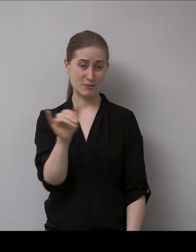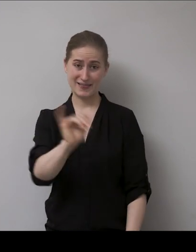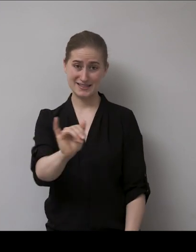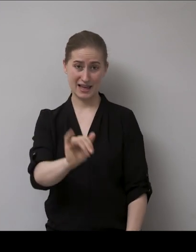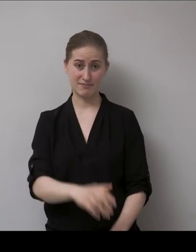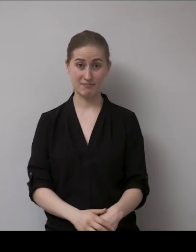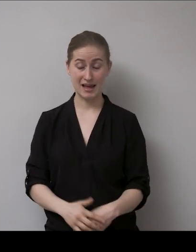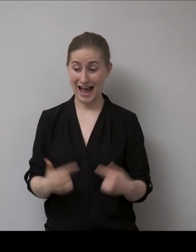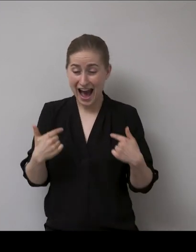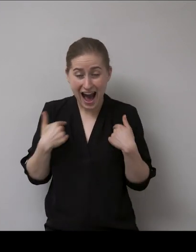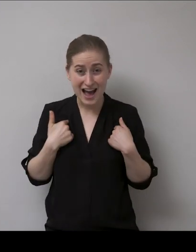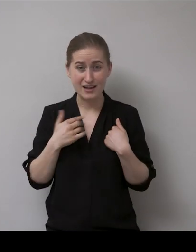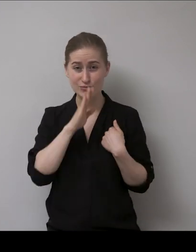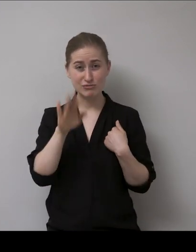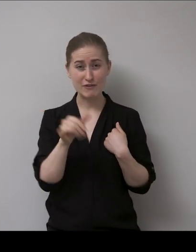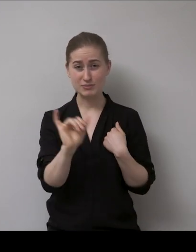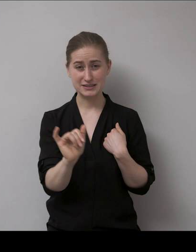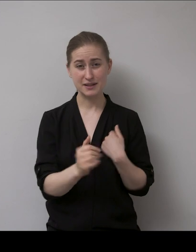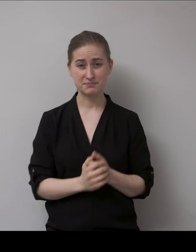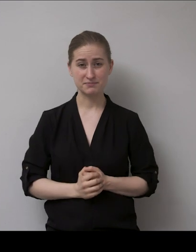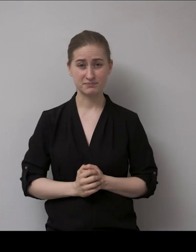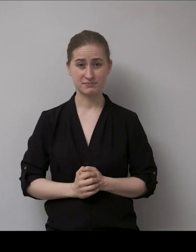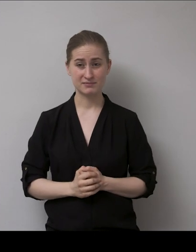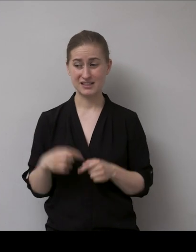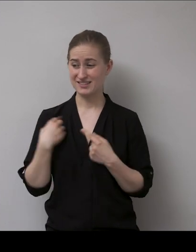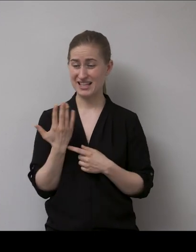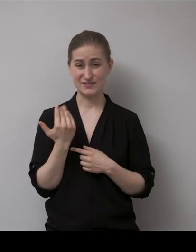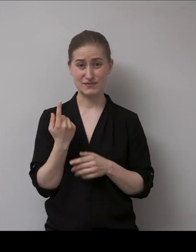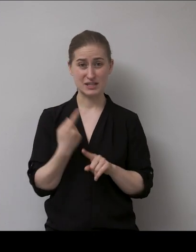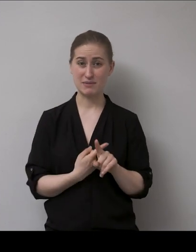I will never be the same. The last 15 months have not been easy.